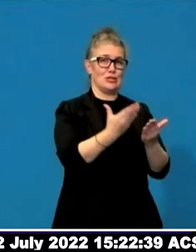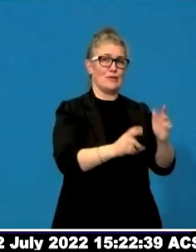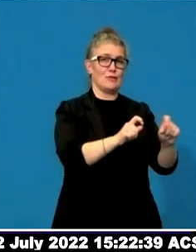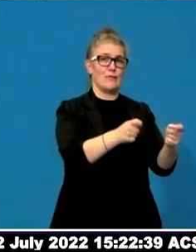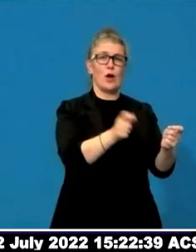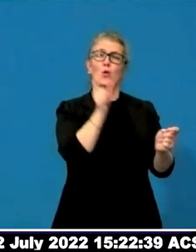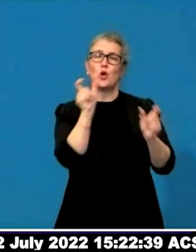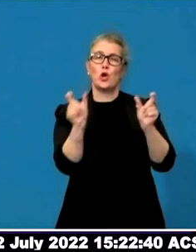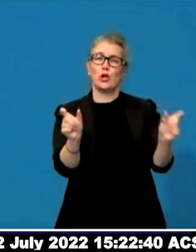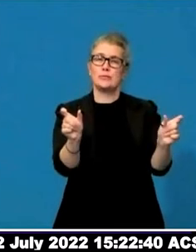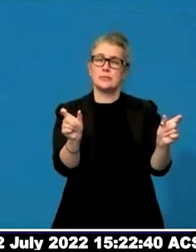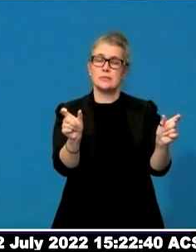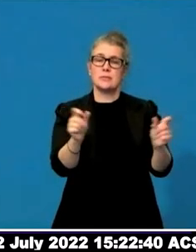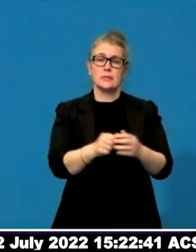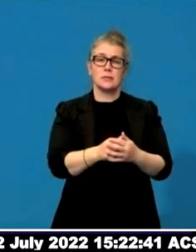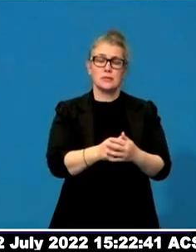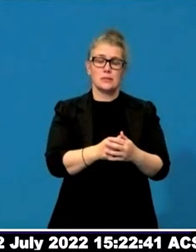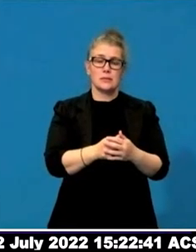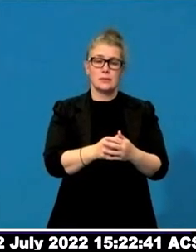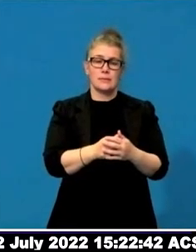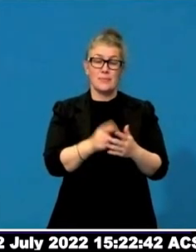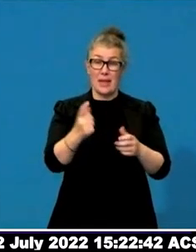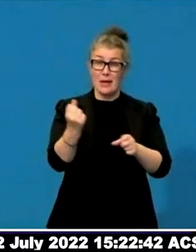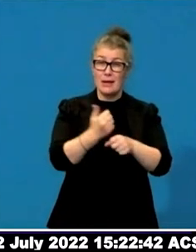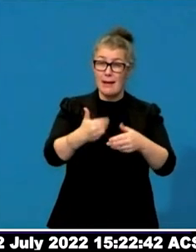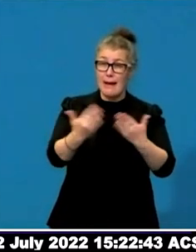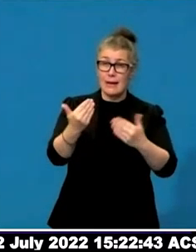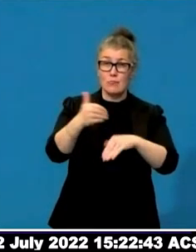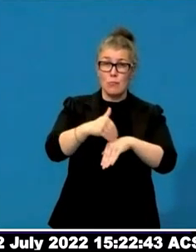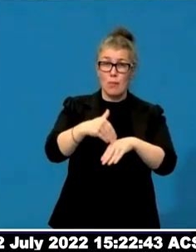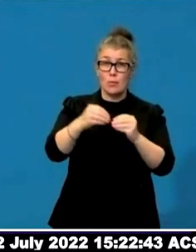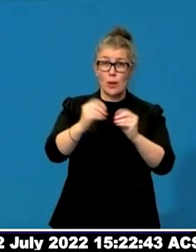Does that create any problems of understanding in the sense that